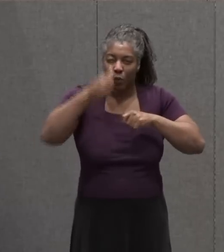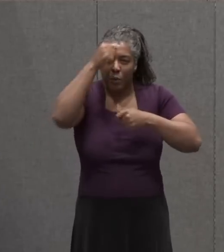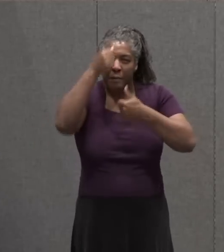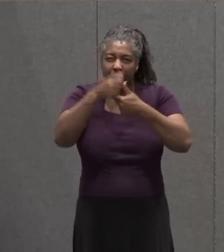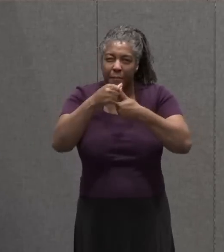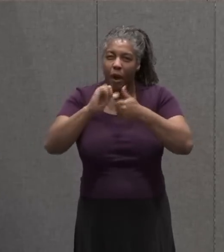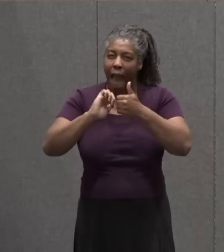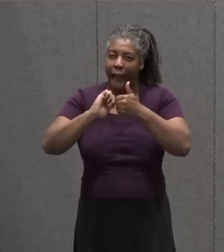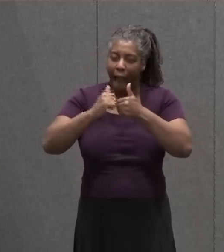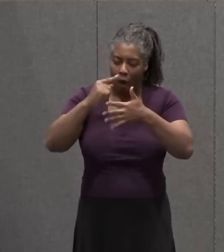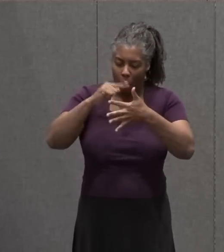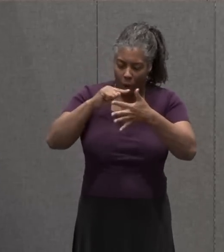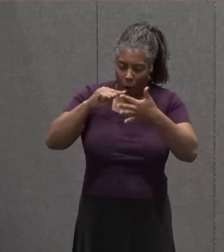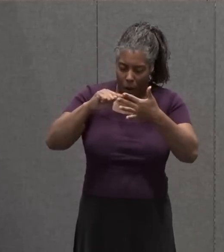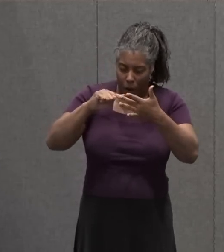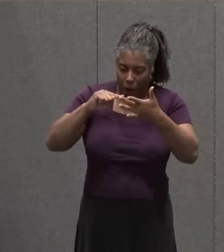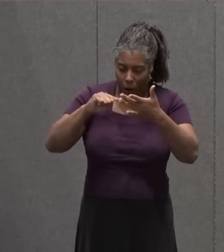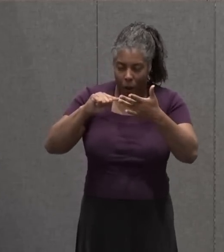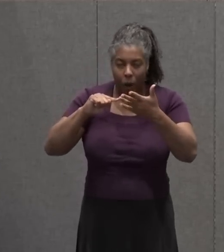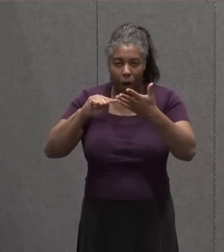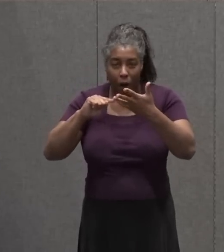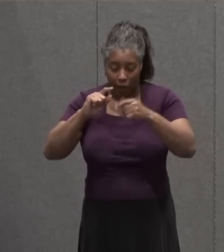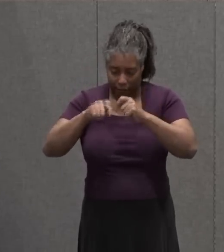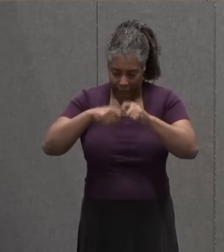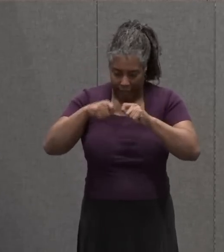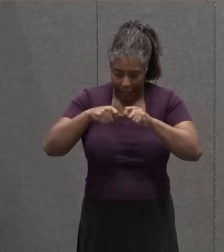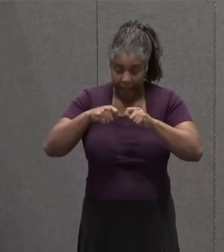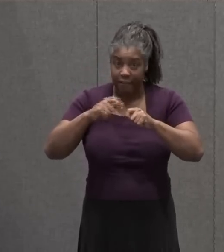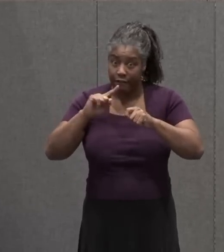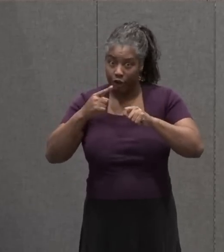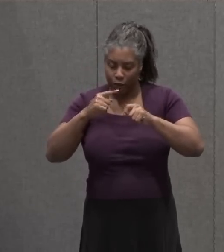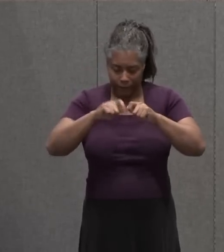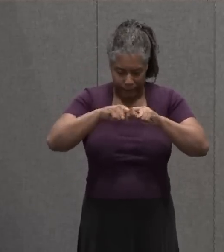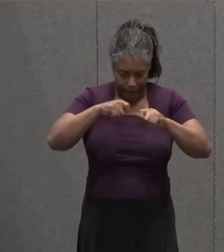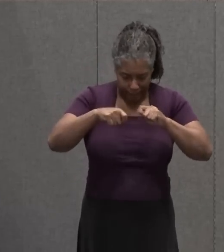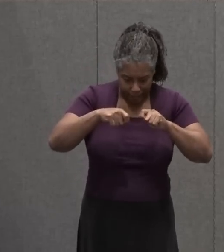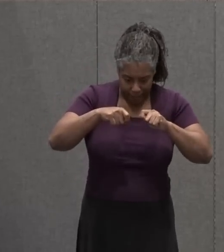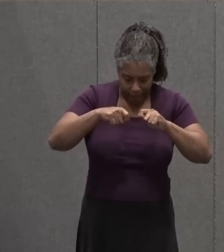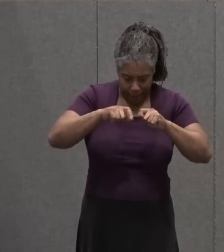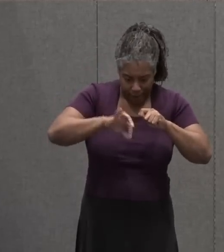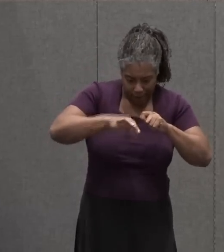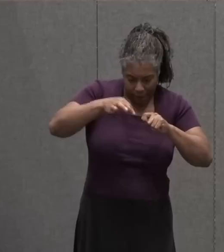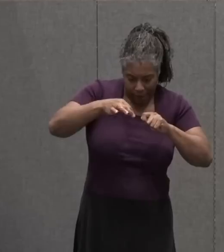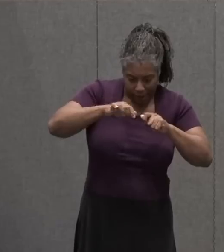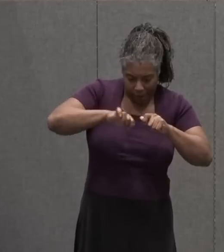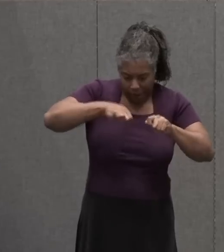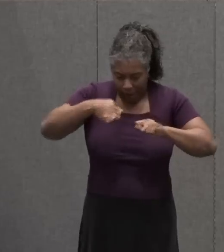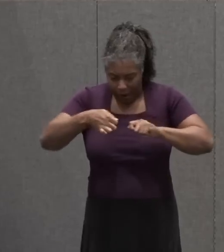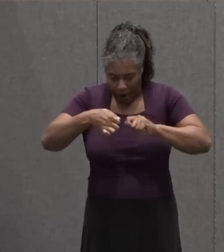an activity or a project or maybe when we're feeling tired or frustrated